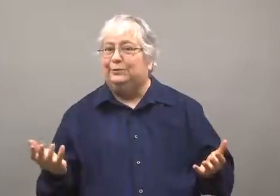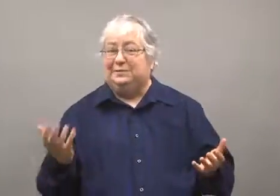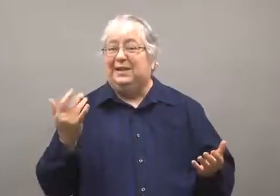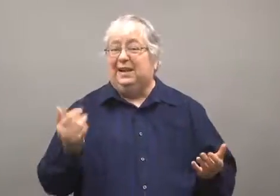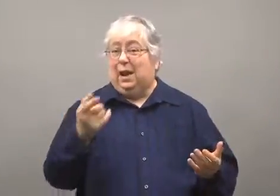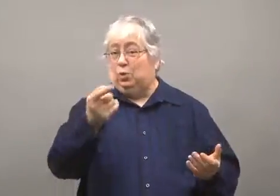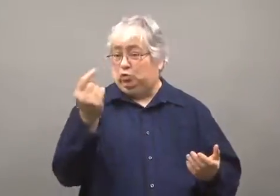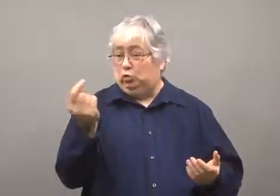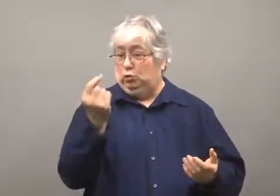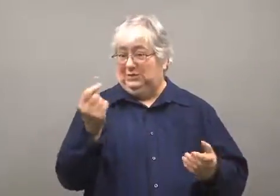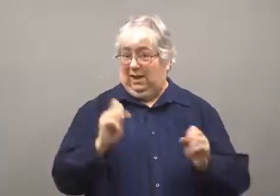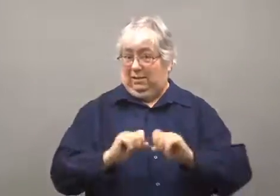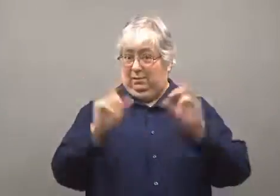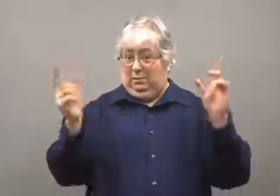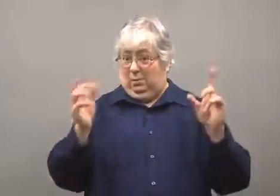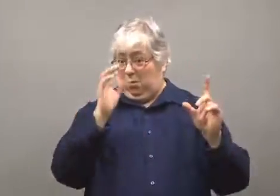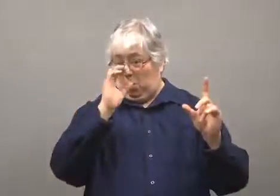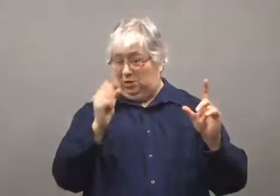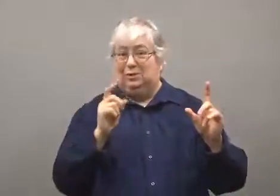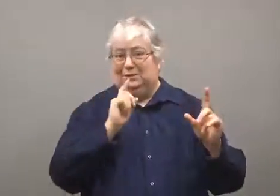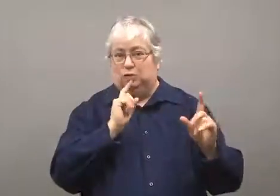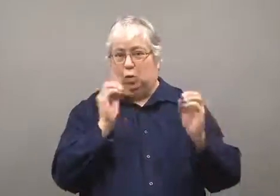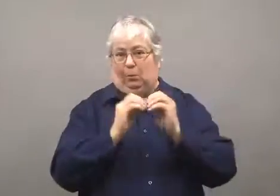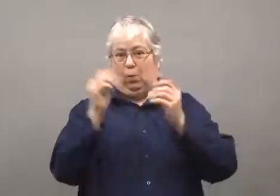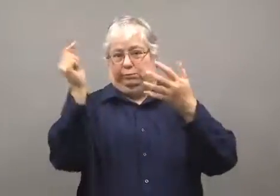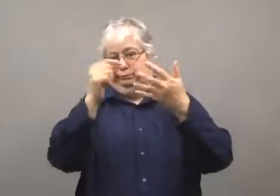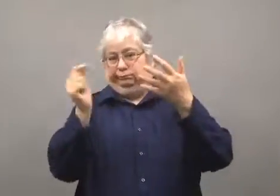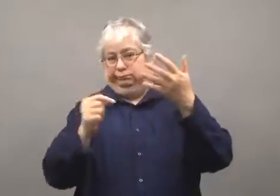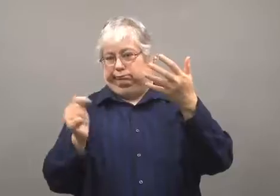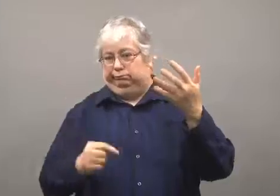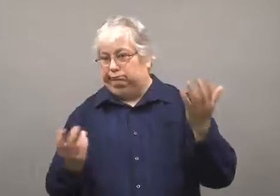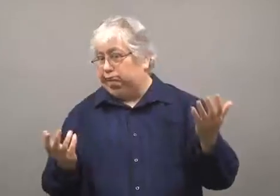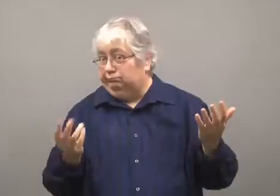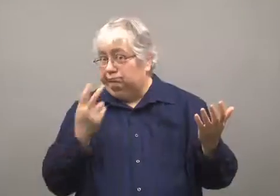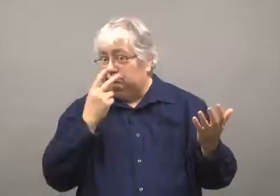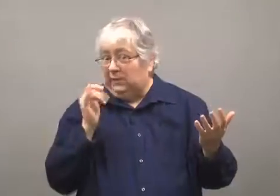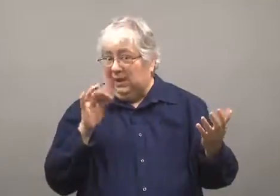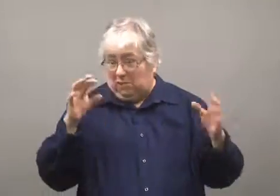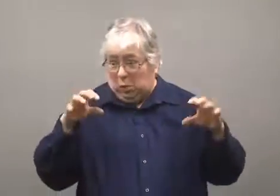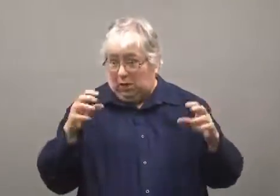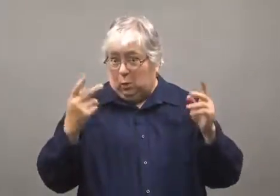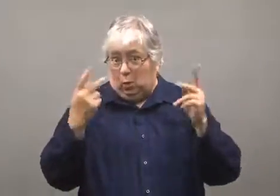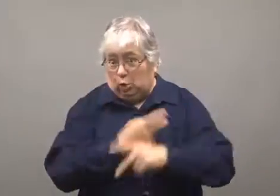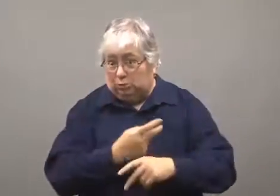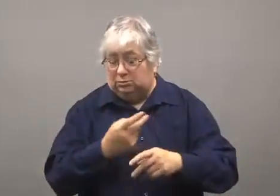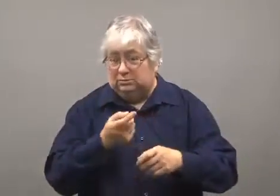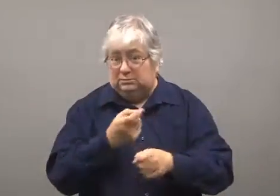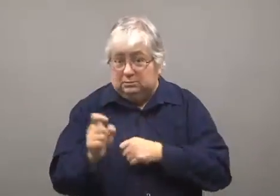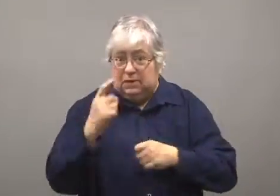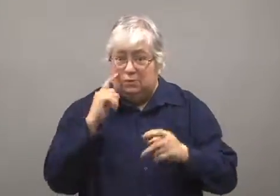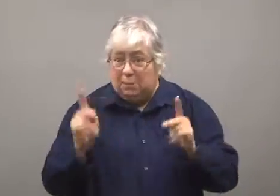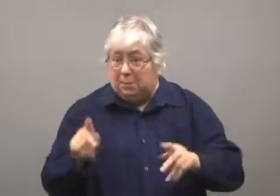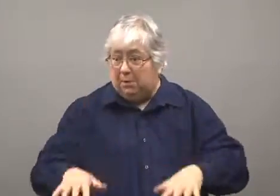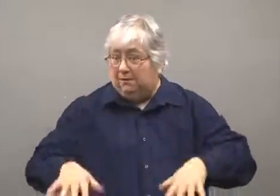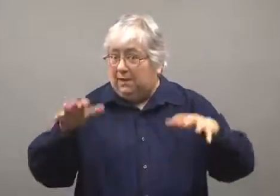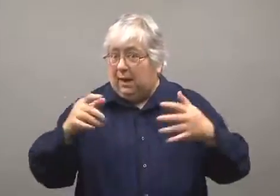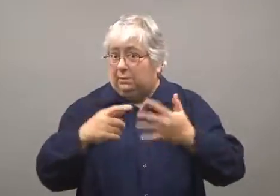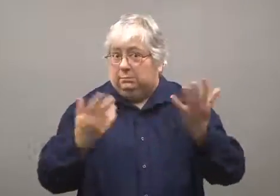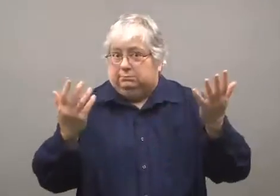When you see this vlog Tuesday, there will be more news, and